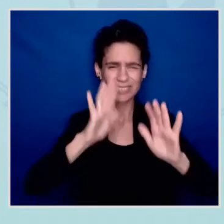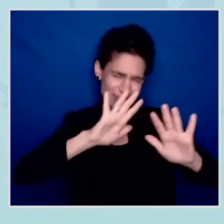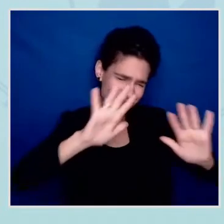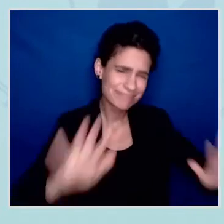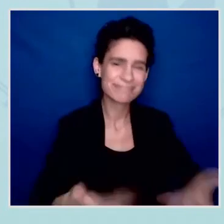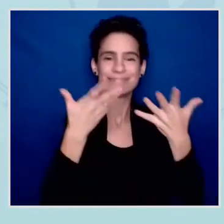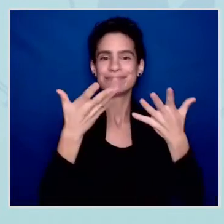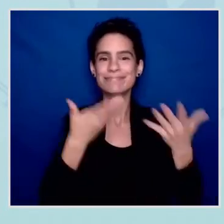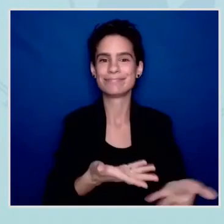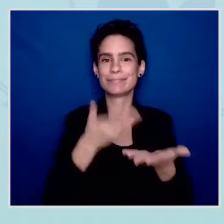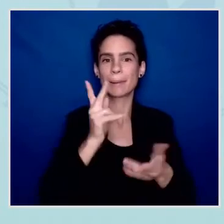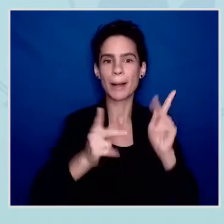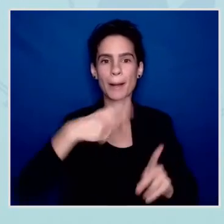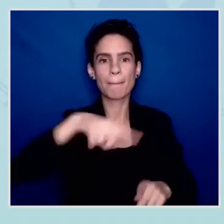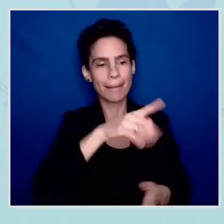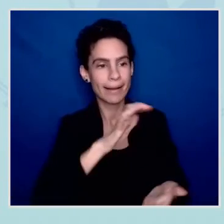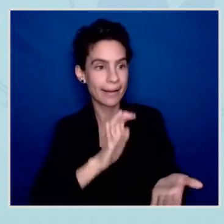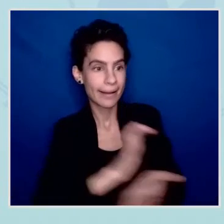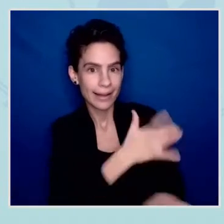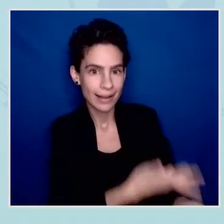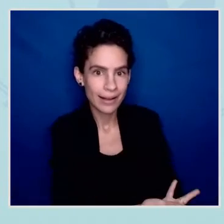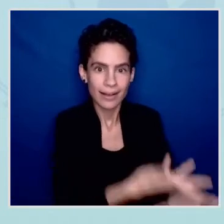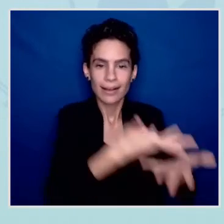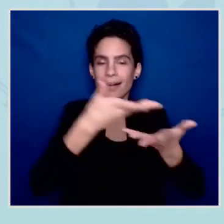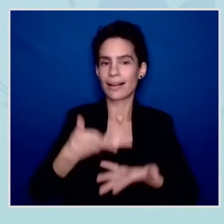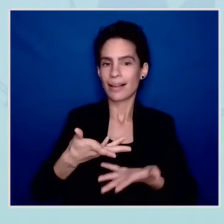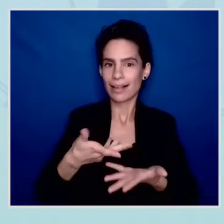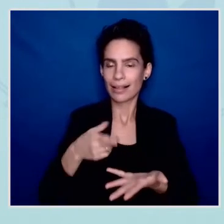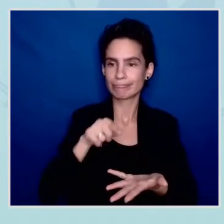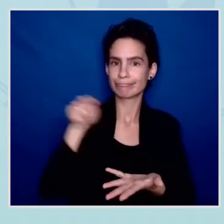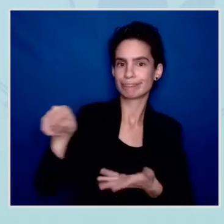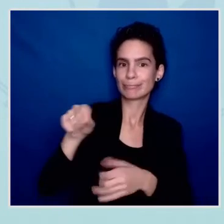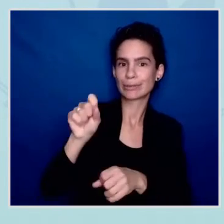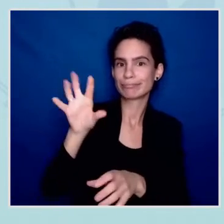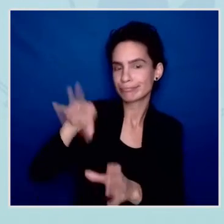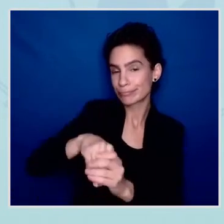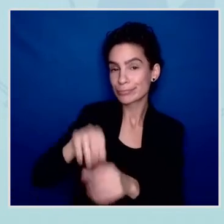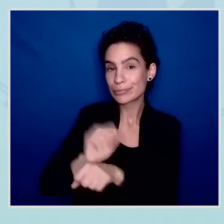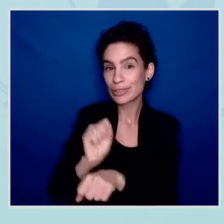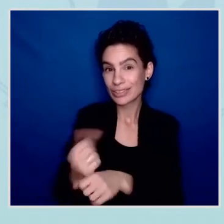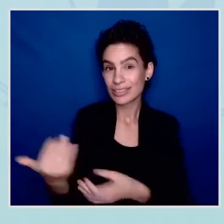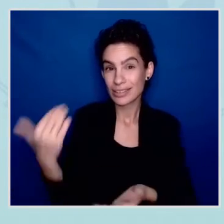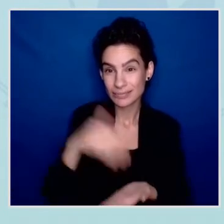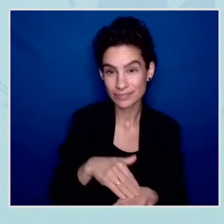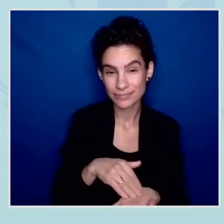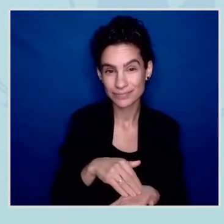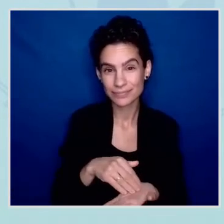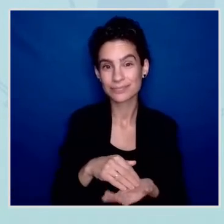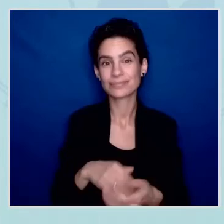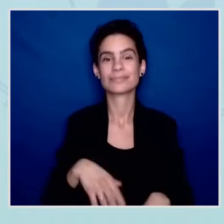INCLUSIVE RECOVERY, THAT LIFTS